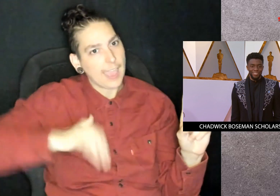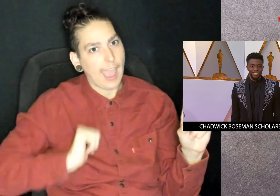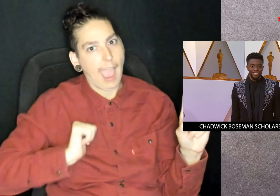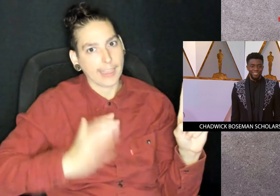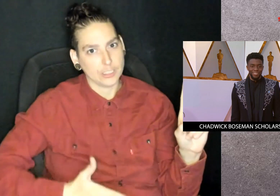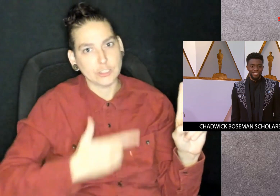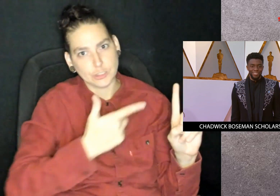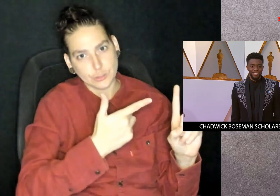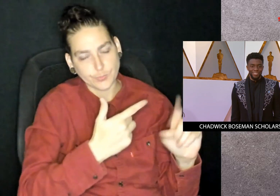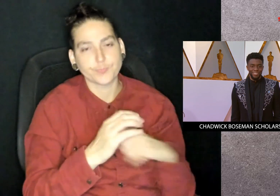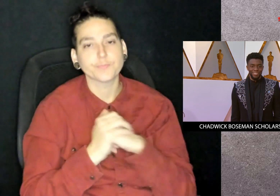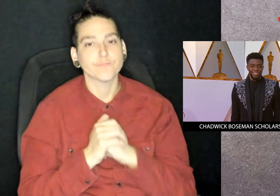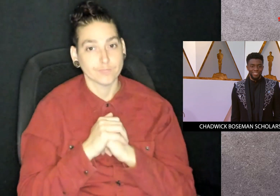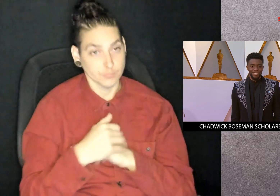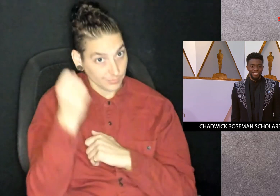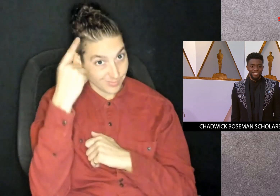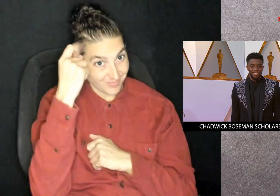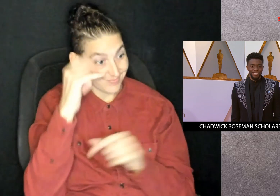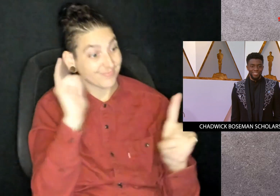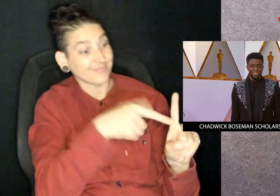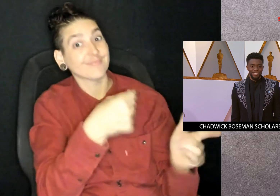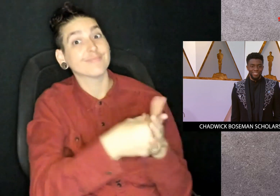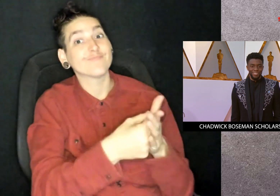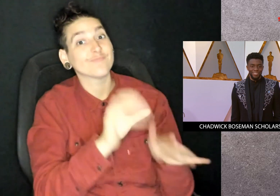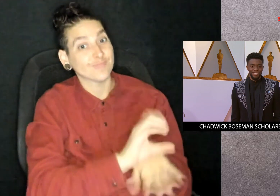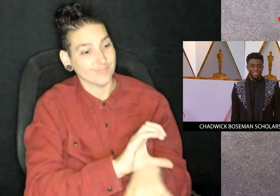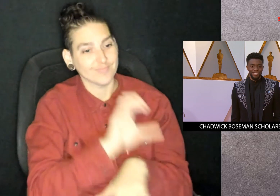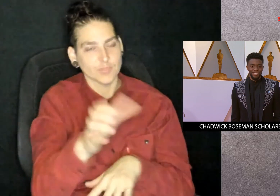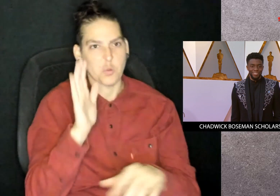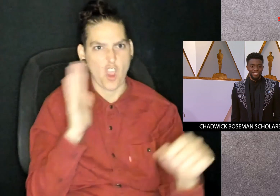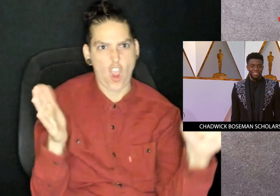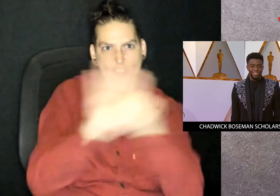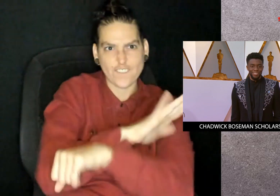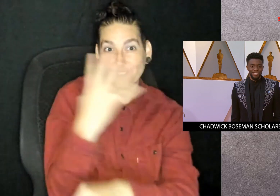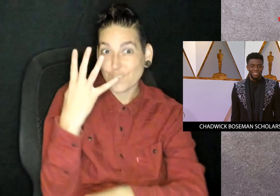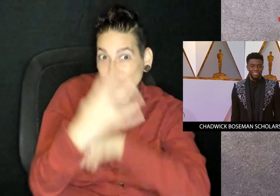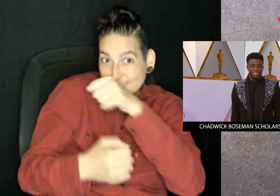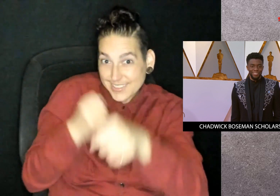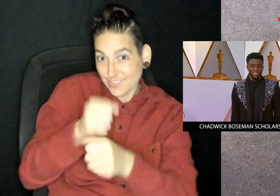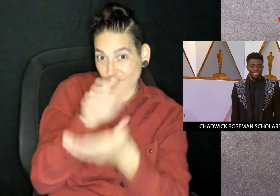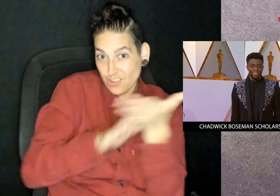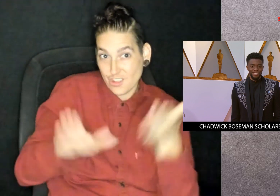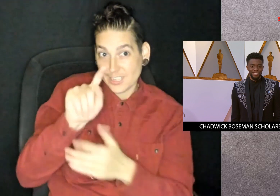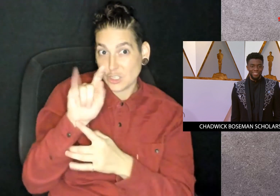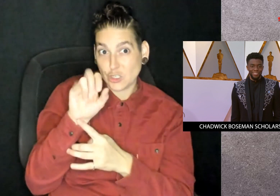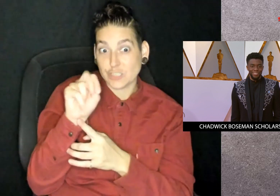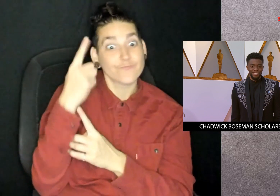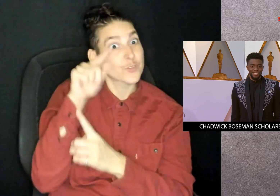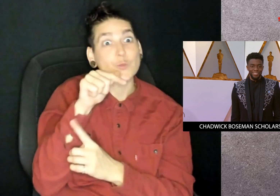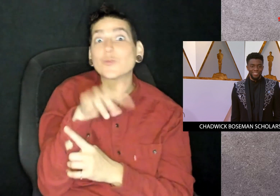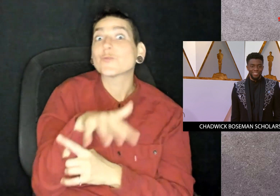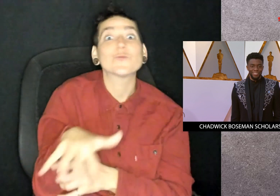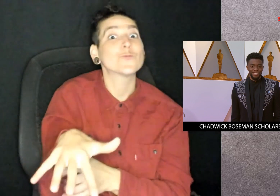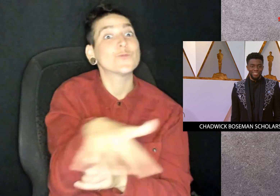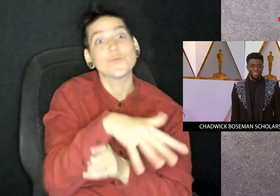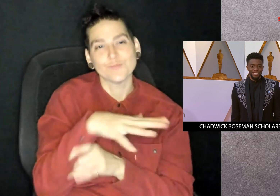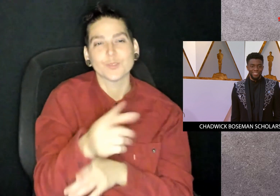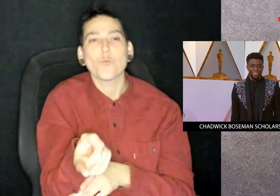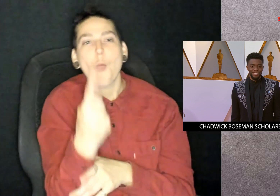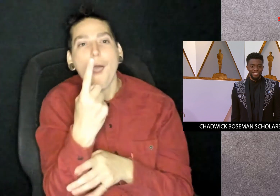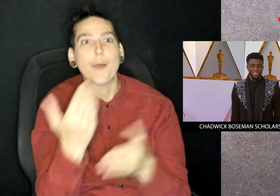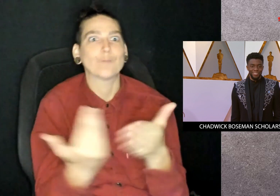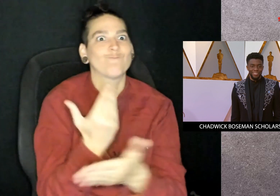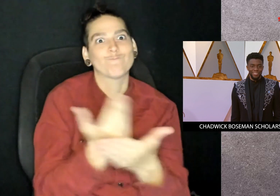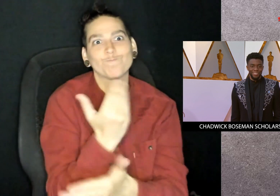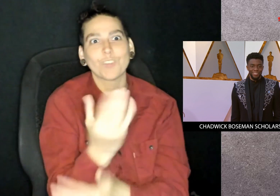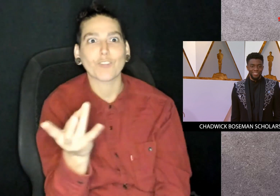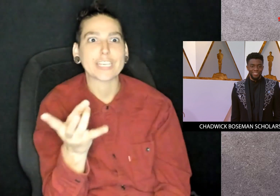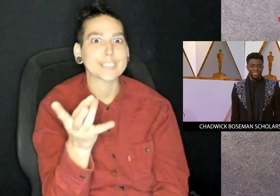late actor it will cover four years of tuition for one incoming freshman every